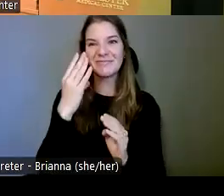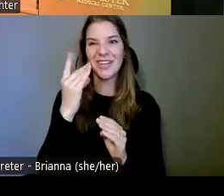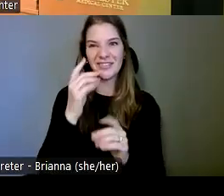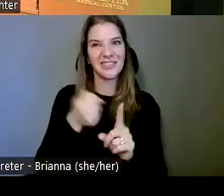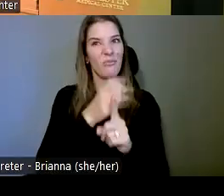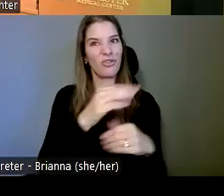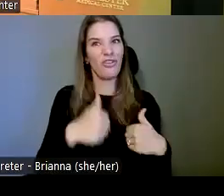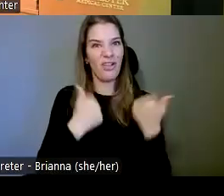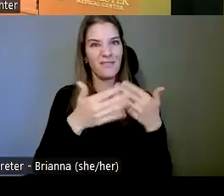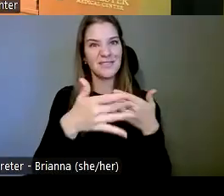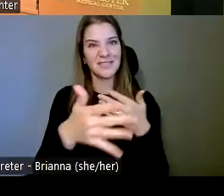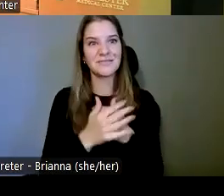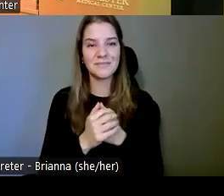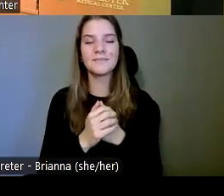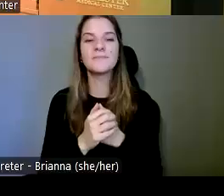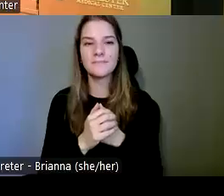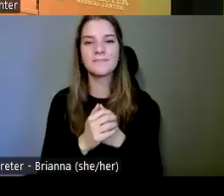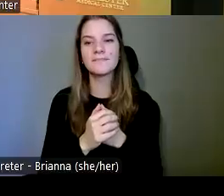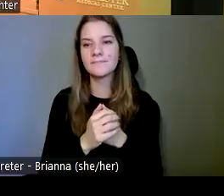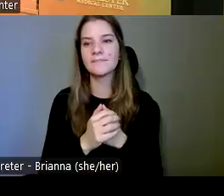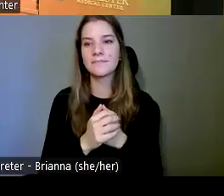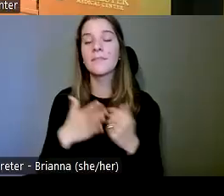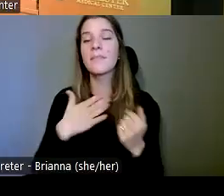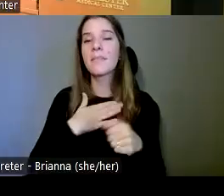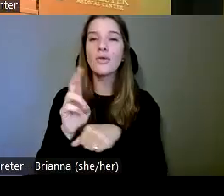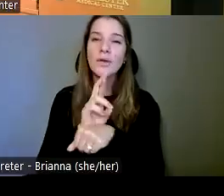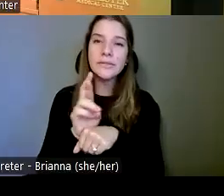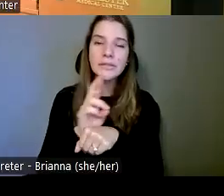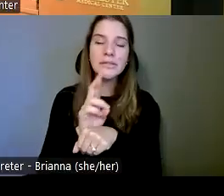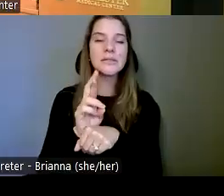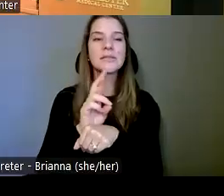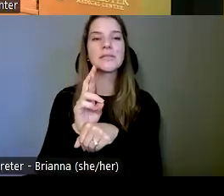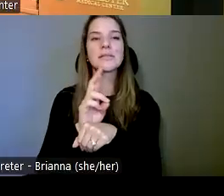one of the things that I had seen through sort of my residency and through the my work in the ACT